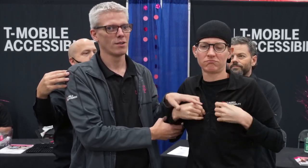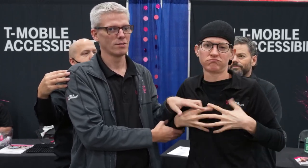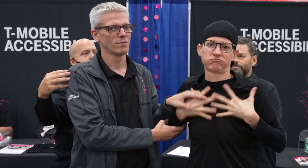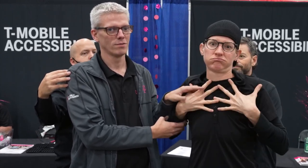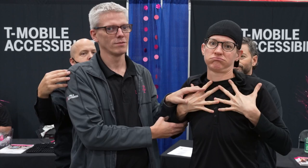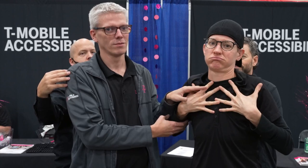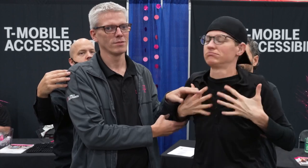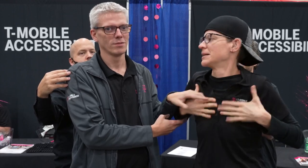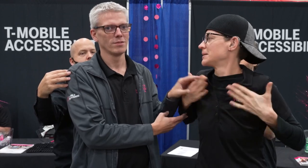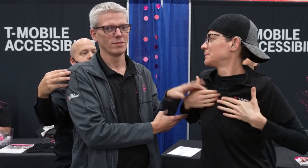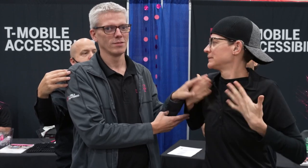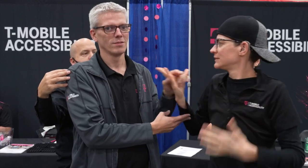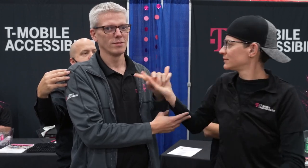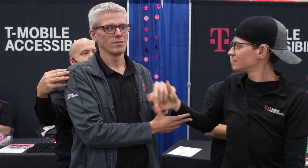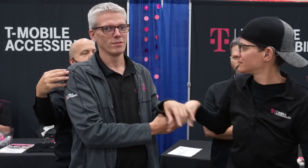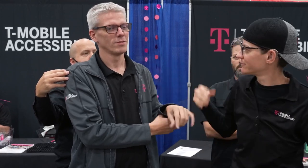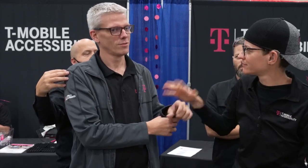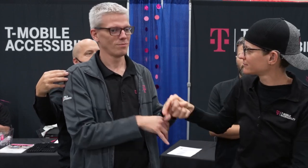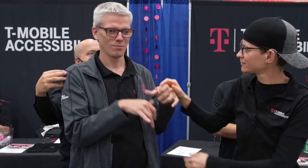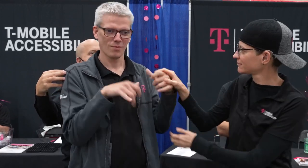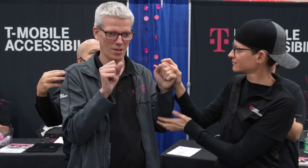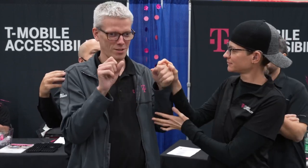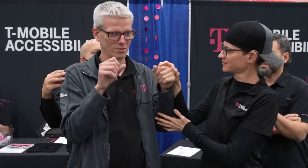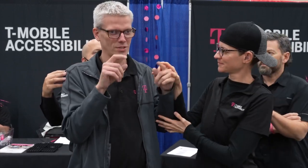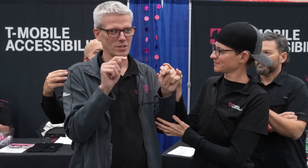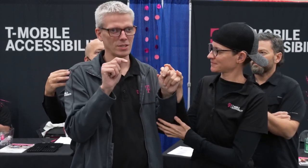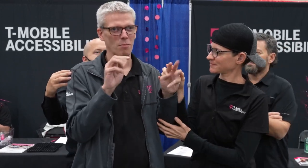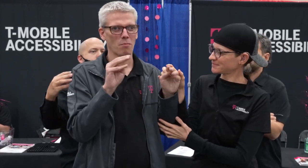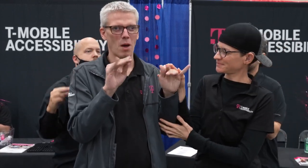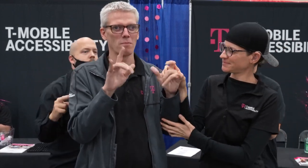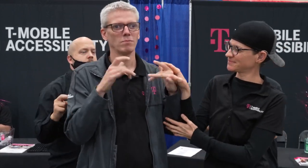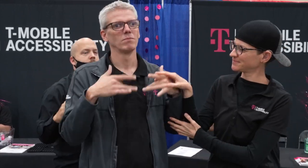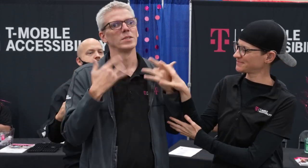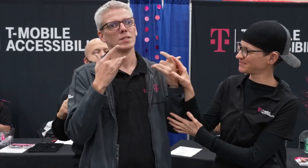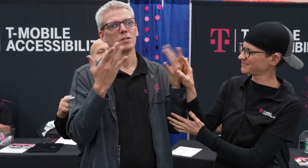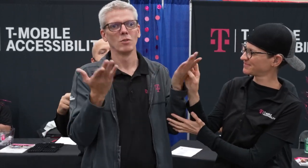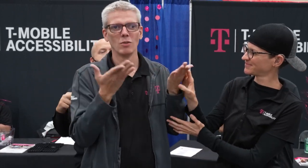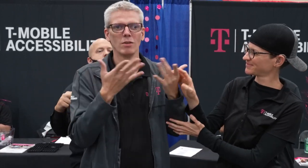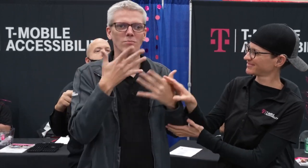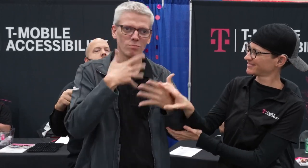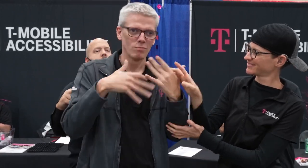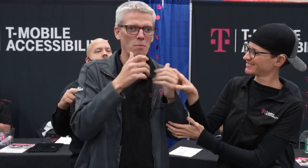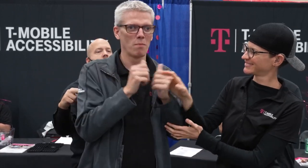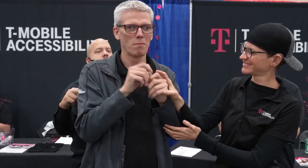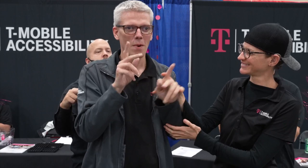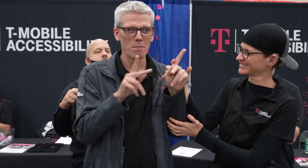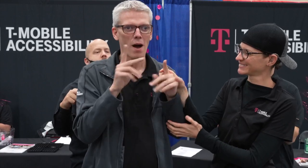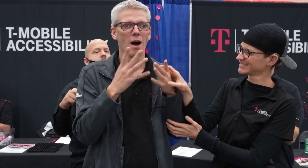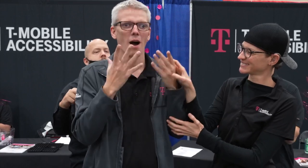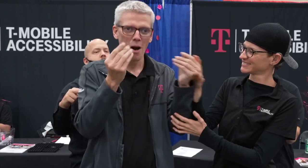It’s amazing, we’re very inspired and happy. Yes! T-Mobile is thrilled to be here and meet people,